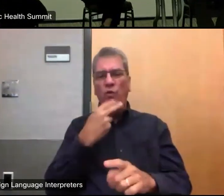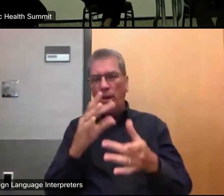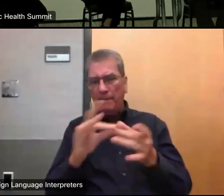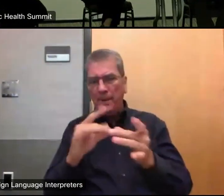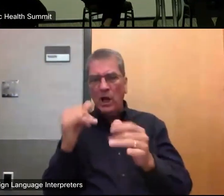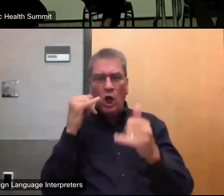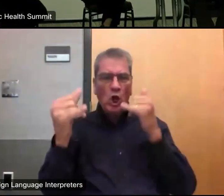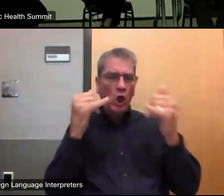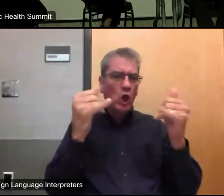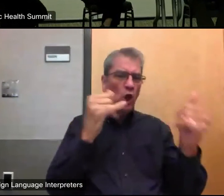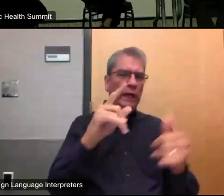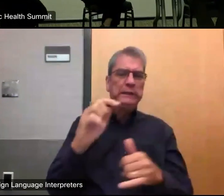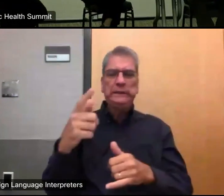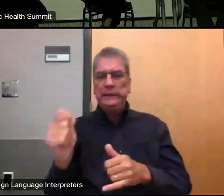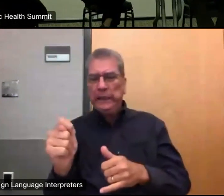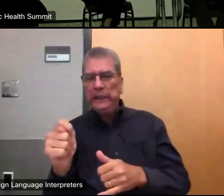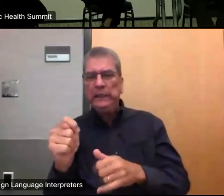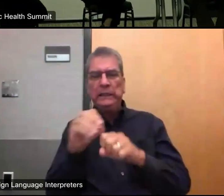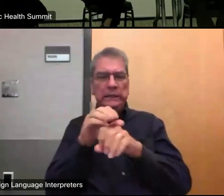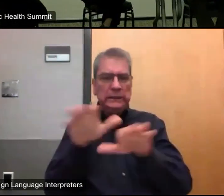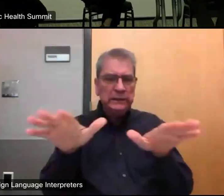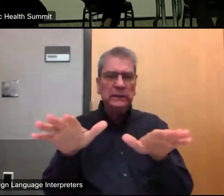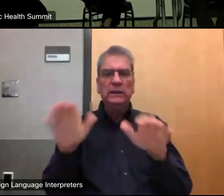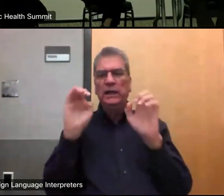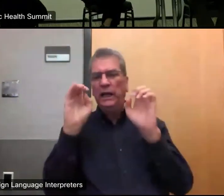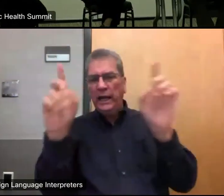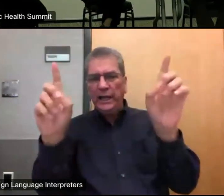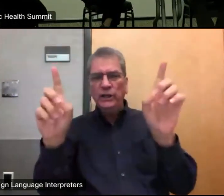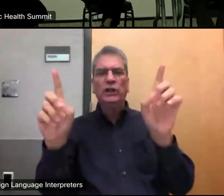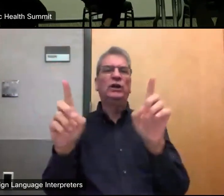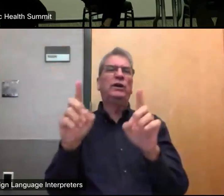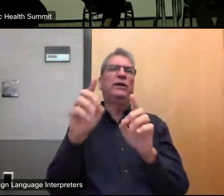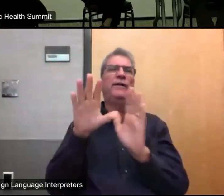there's, you know, texts, there's all kinds of educational ways to communicate video,